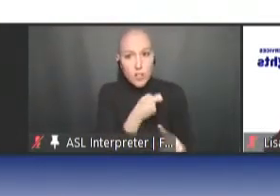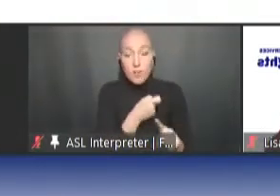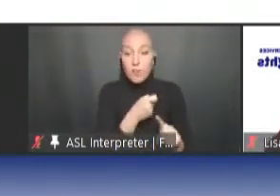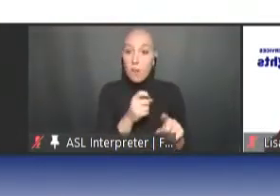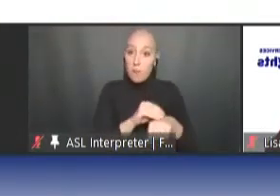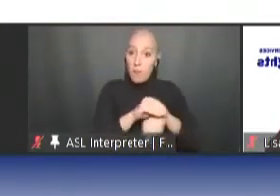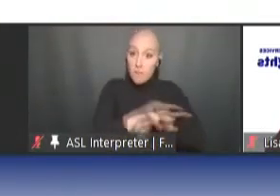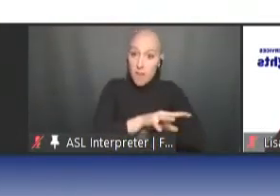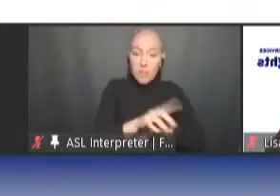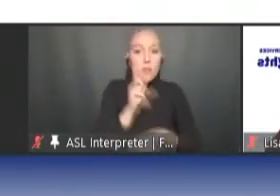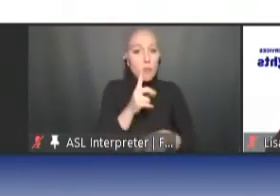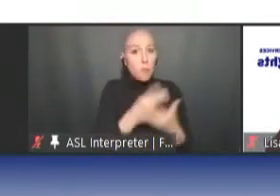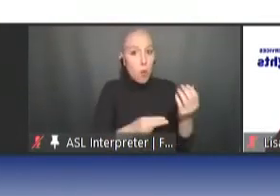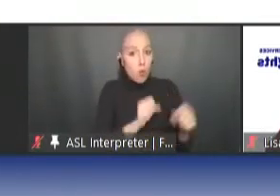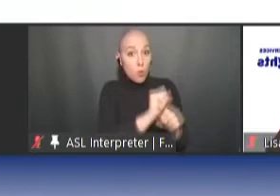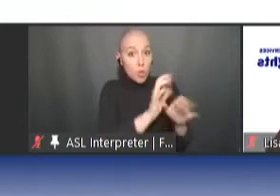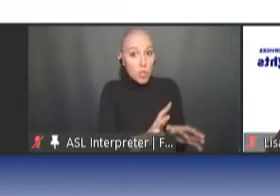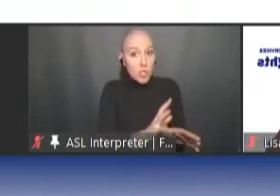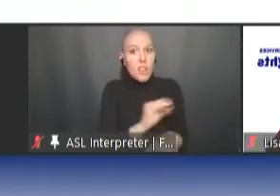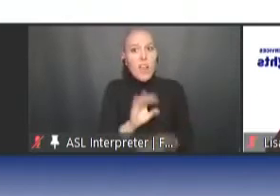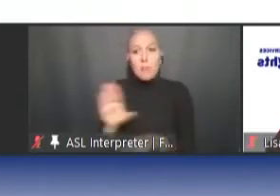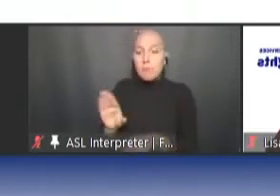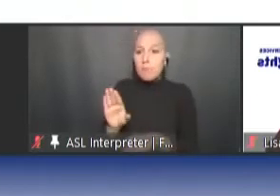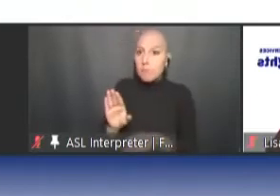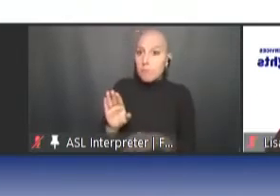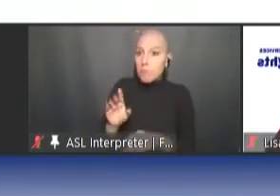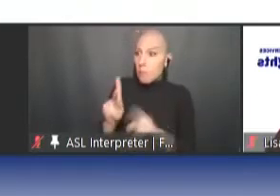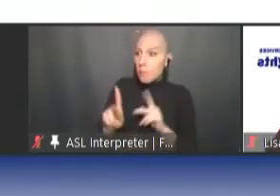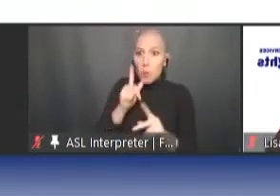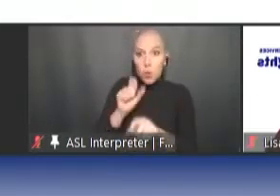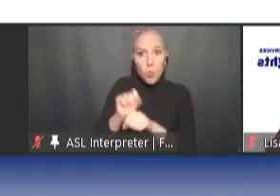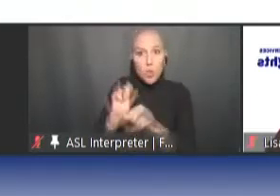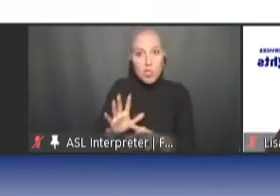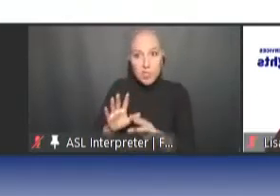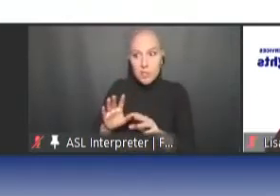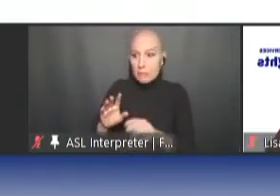can also support community vaccination efforts. And since its poll, last December, about half of